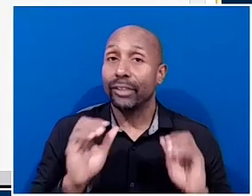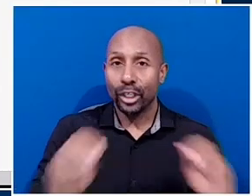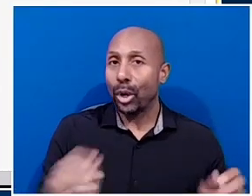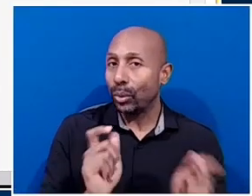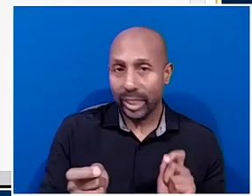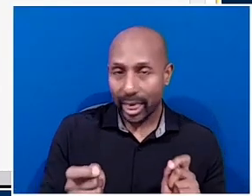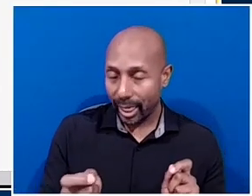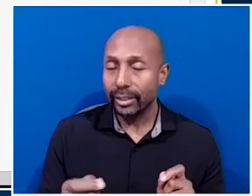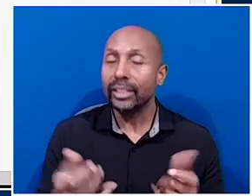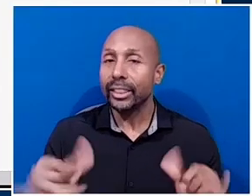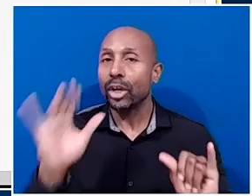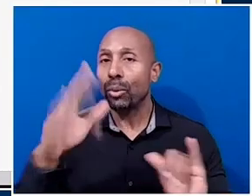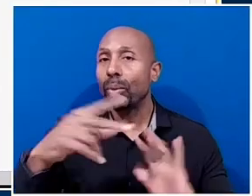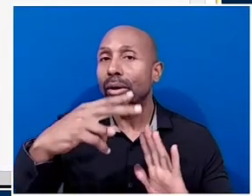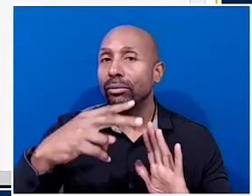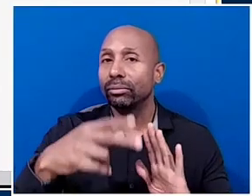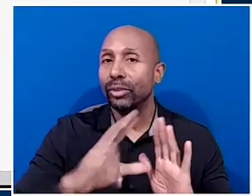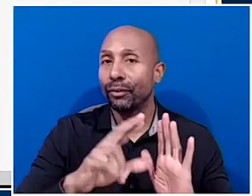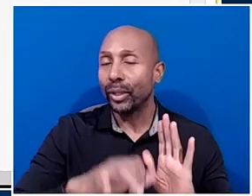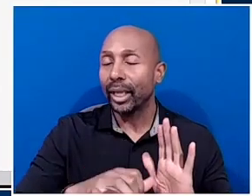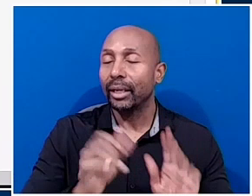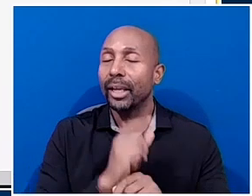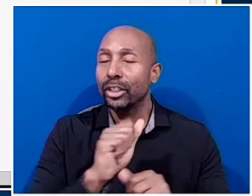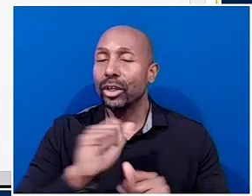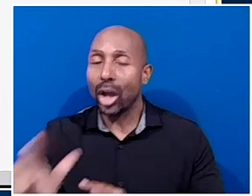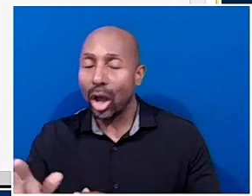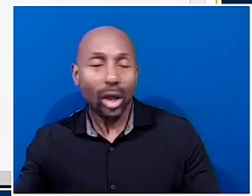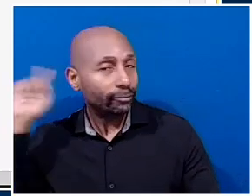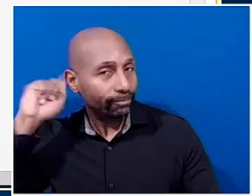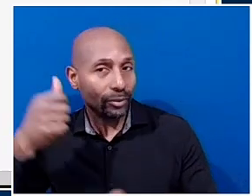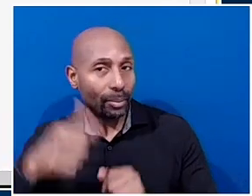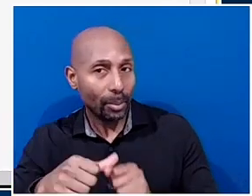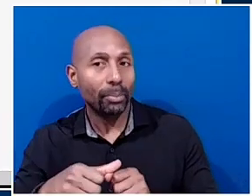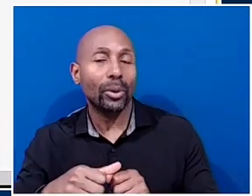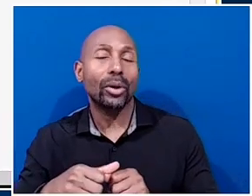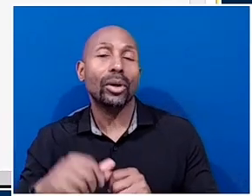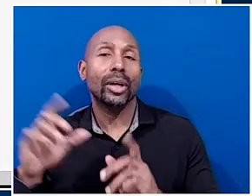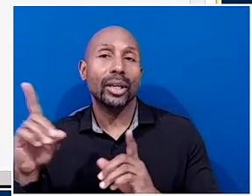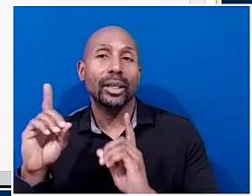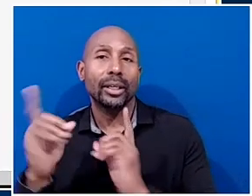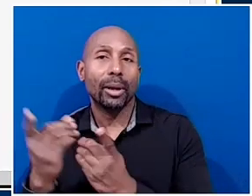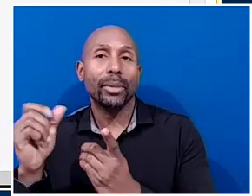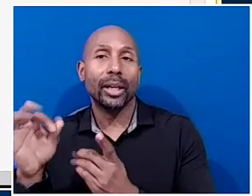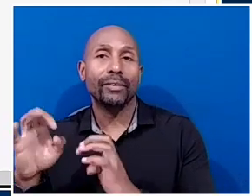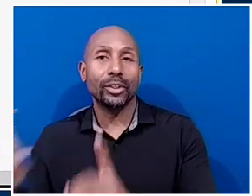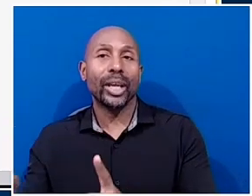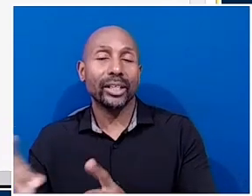everyone remembers what the Department's intent was and what we were doing with each of the items.